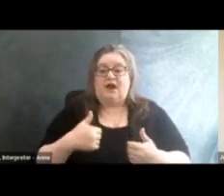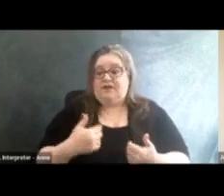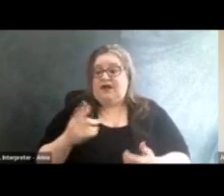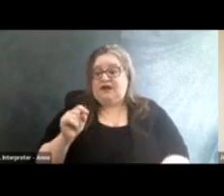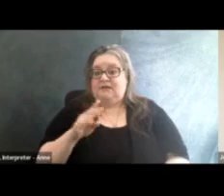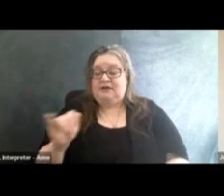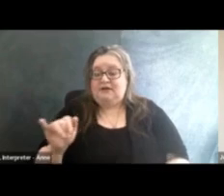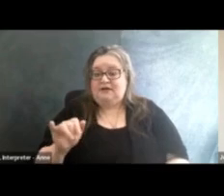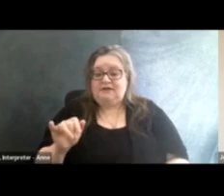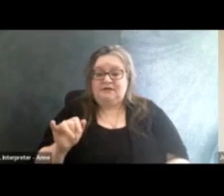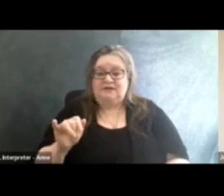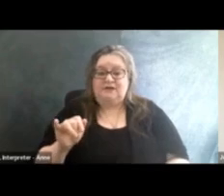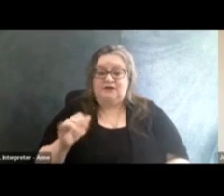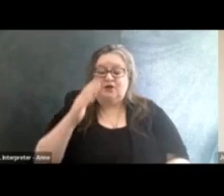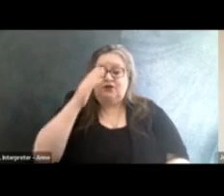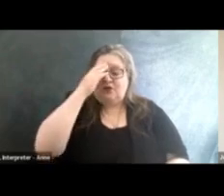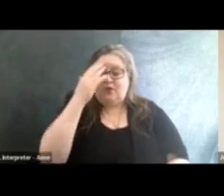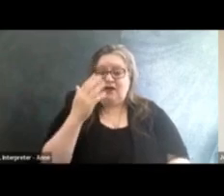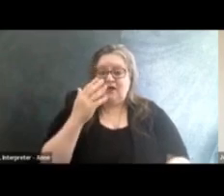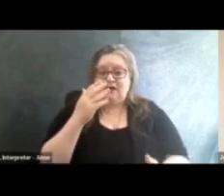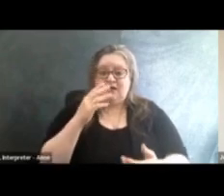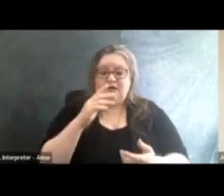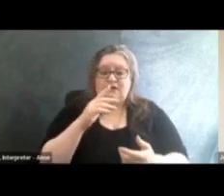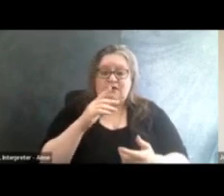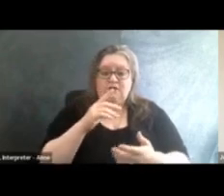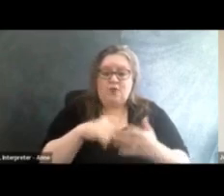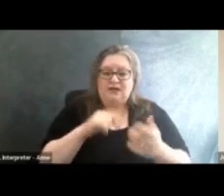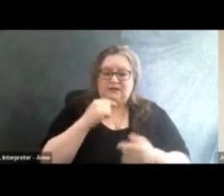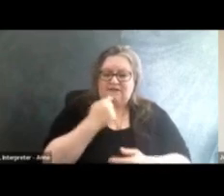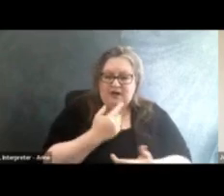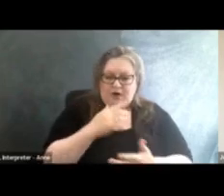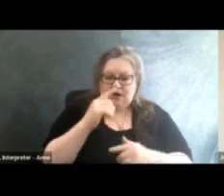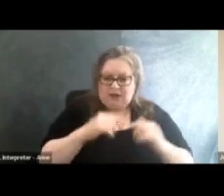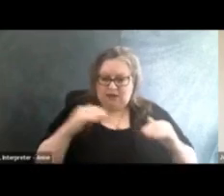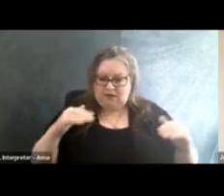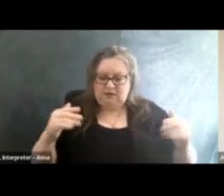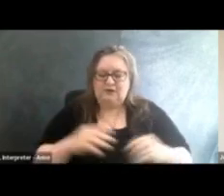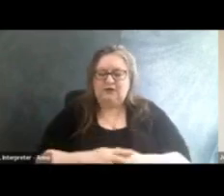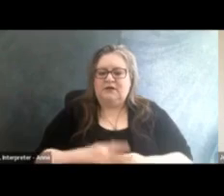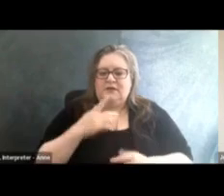injury, knowing just a what severity, severity it is. Because what I'd suggest to you